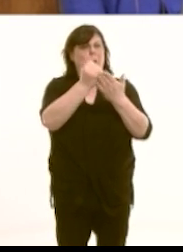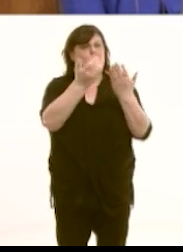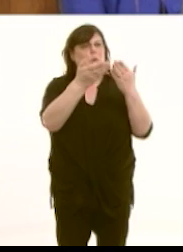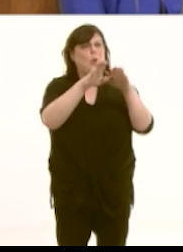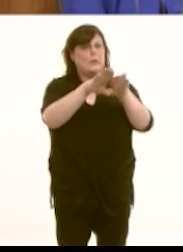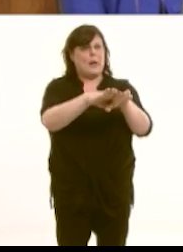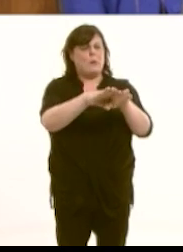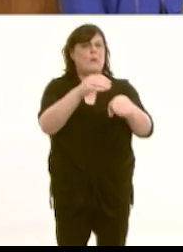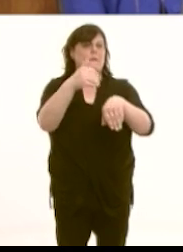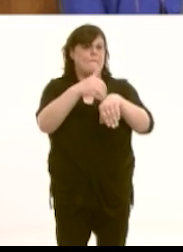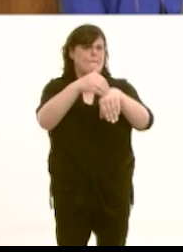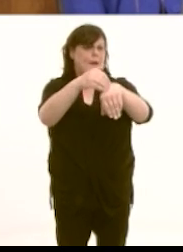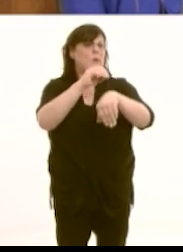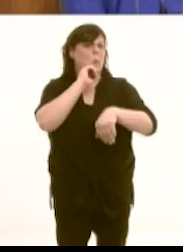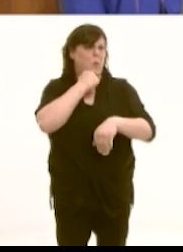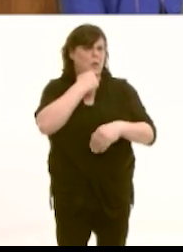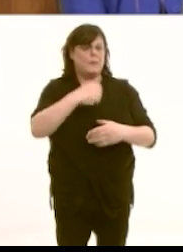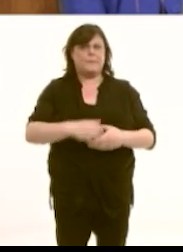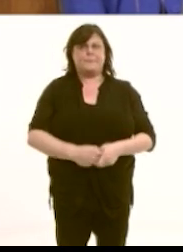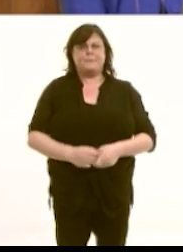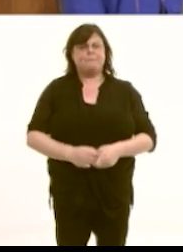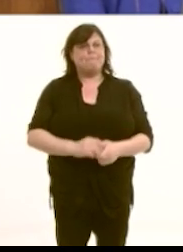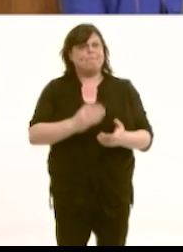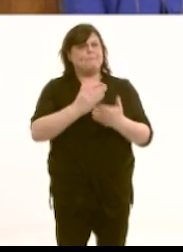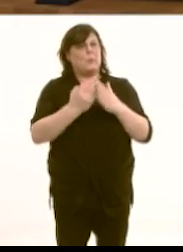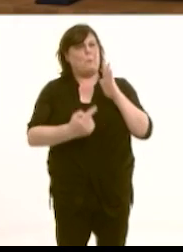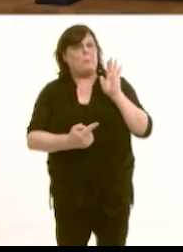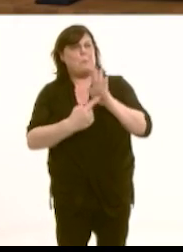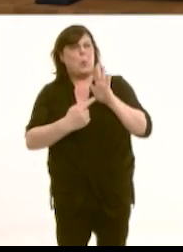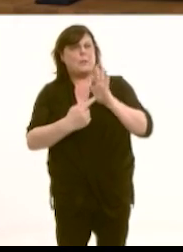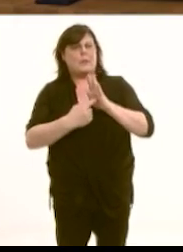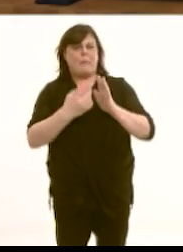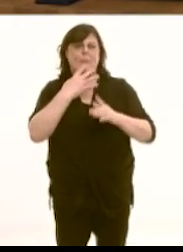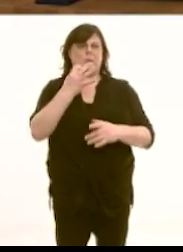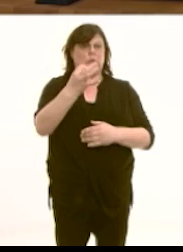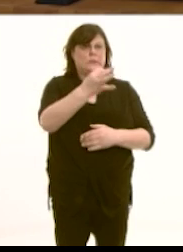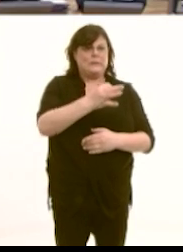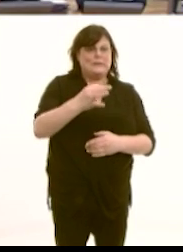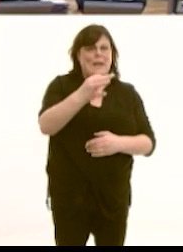It is very important that the Post Office demonstrates that services for rural areas,